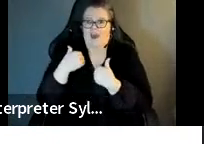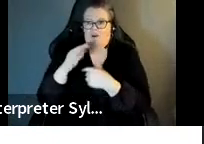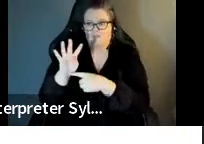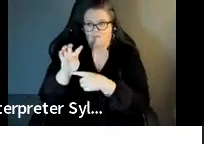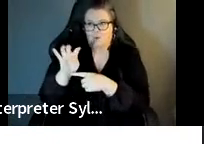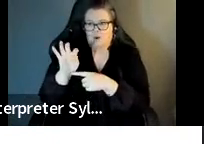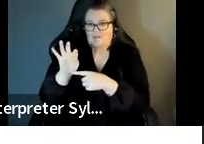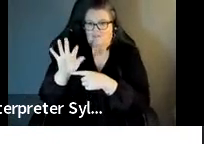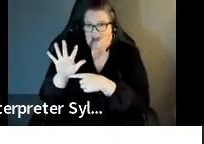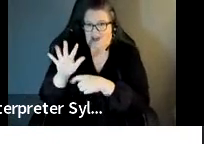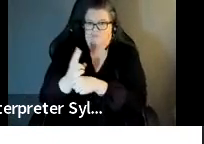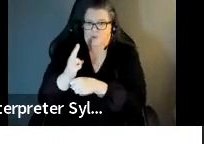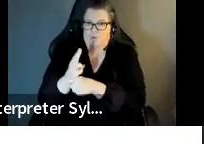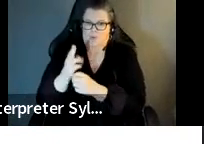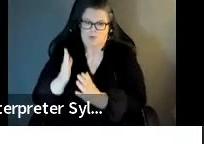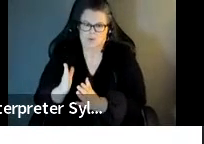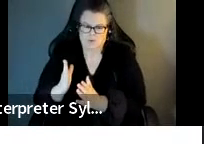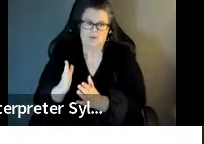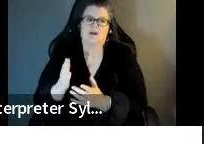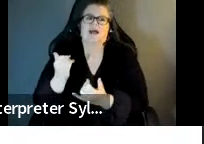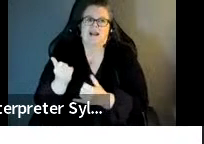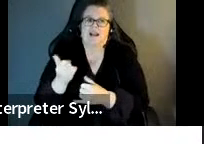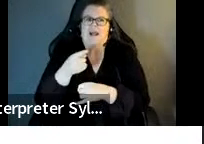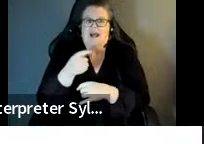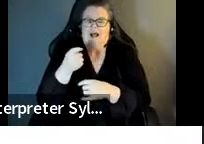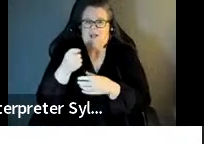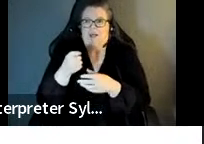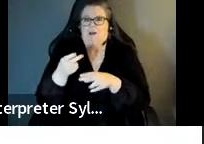hence you'll see that slight difference in the sample size.